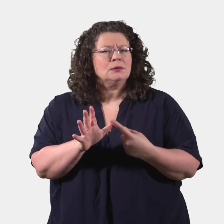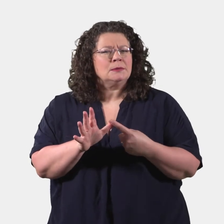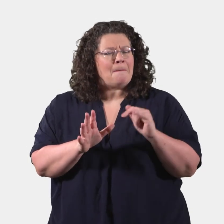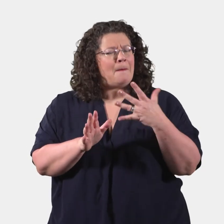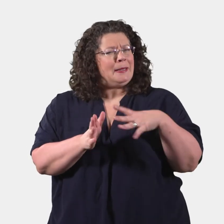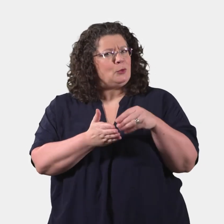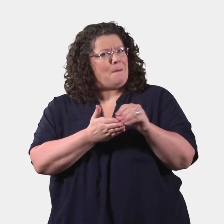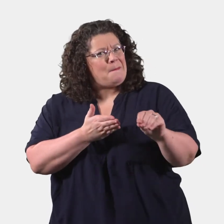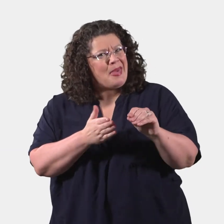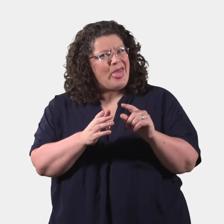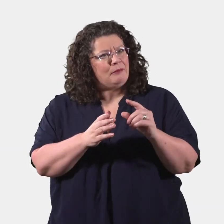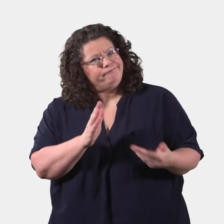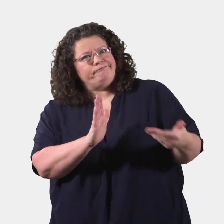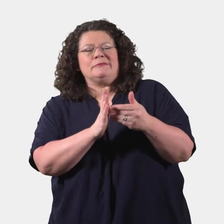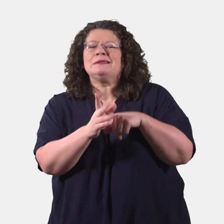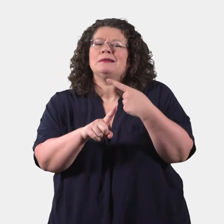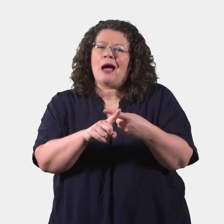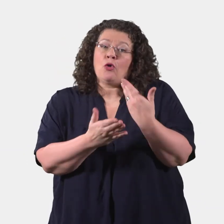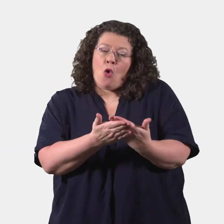The tax office details are in the description box.